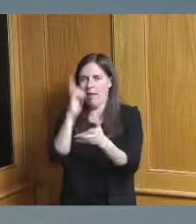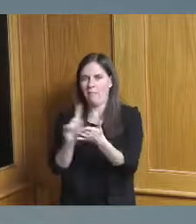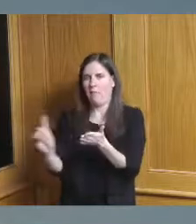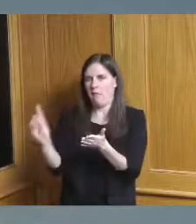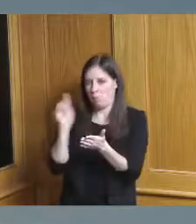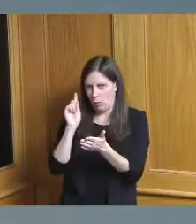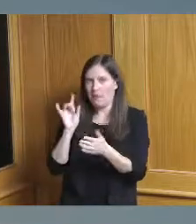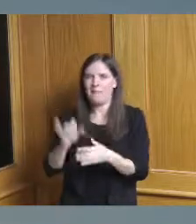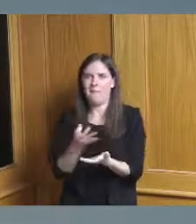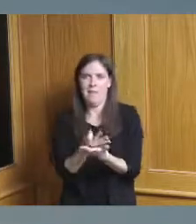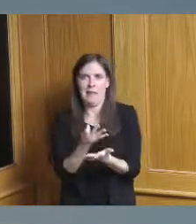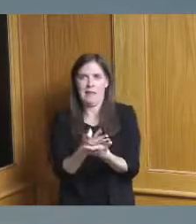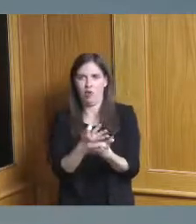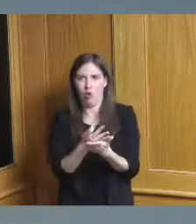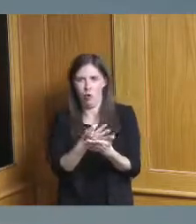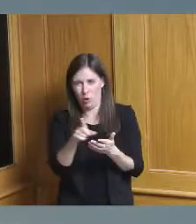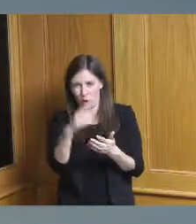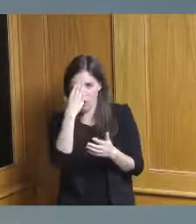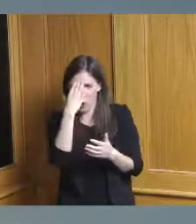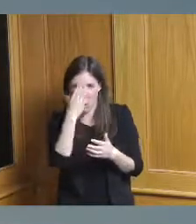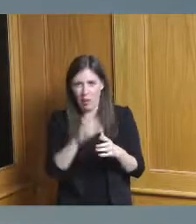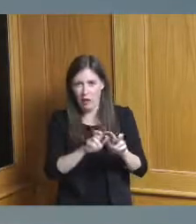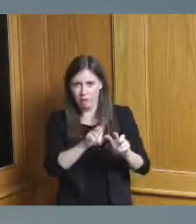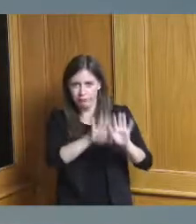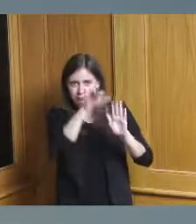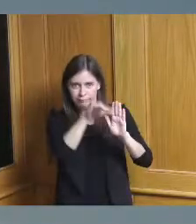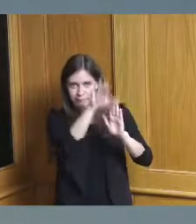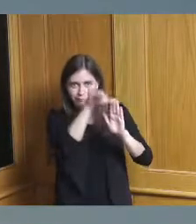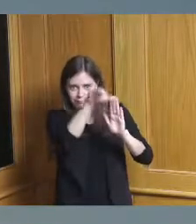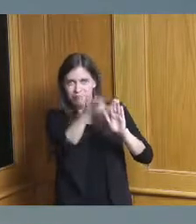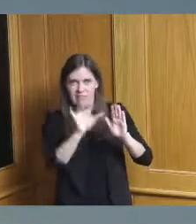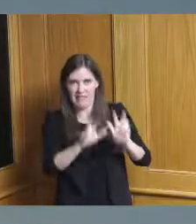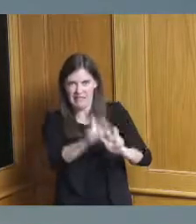the financial markets for especially in the municipal bond market were really going haywire